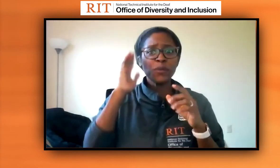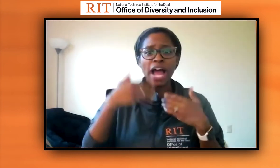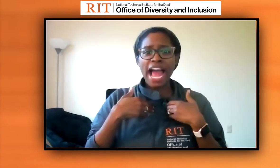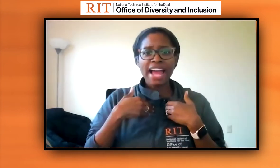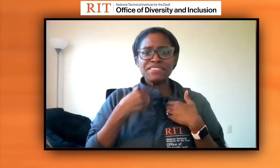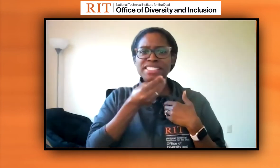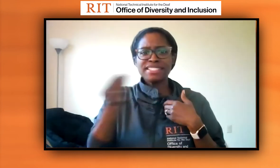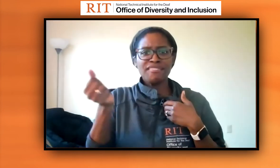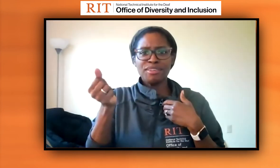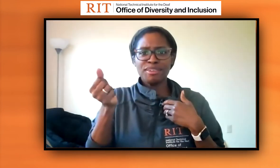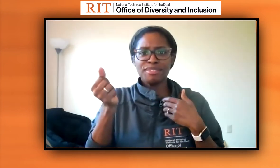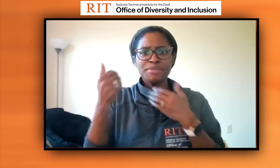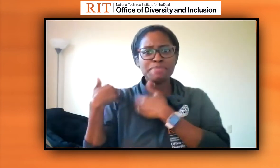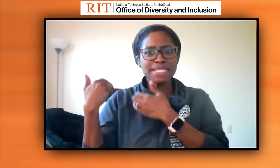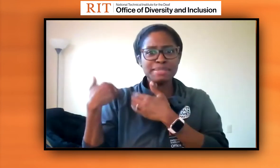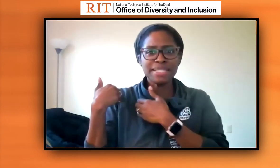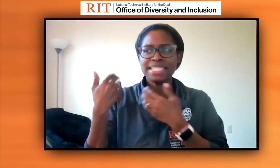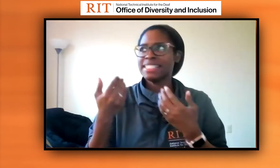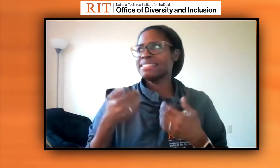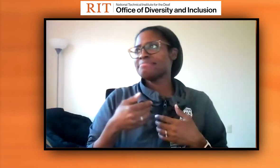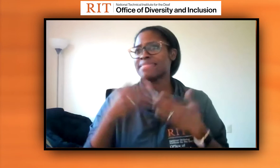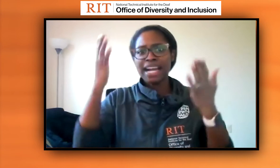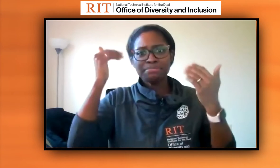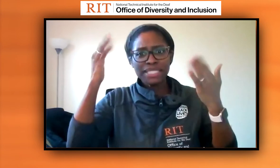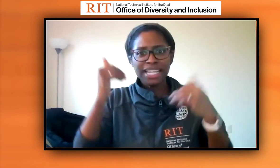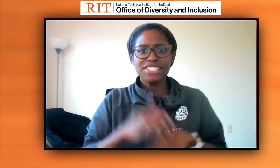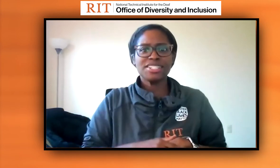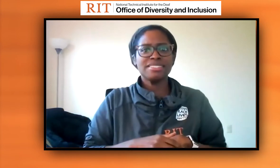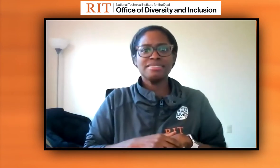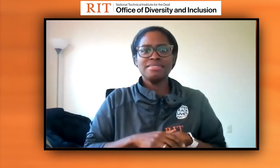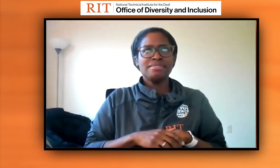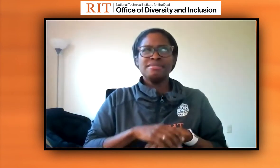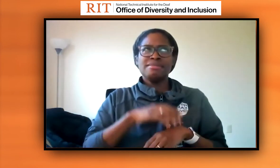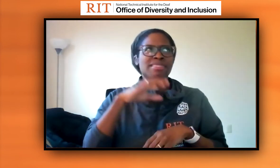As an RA, you have tons of responsibility, expectations.